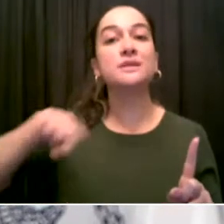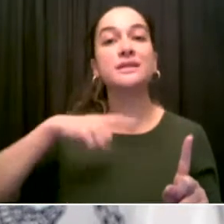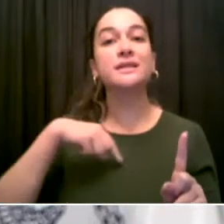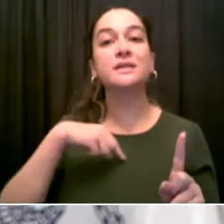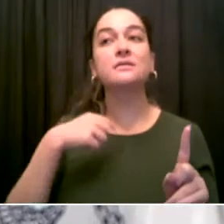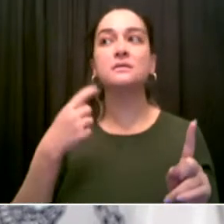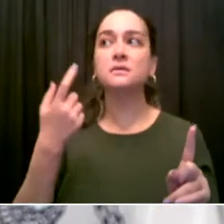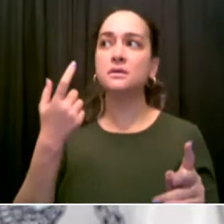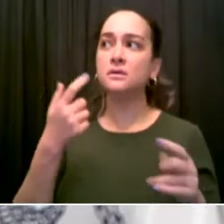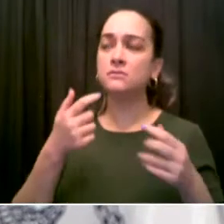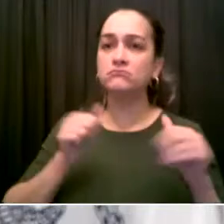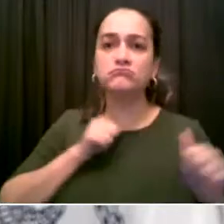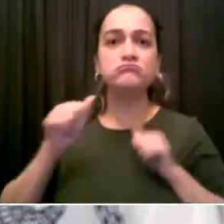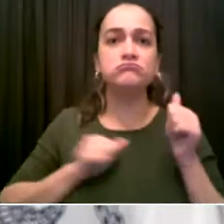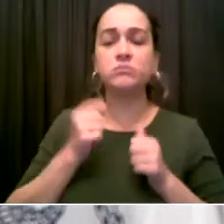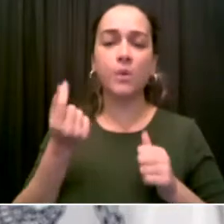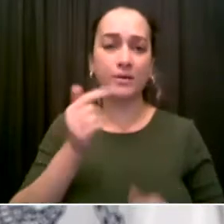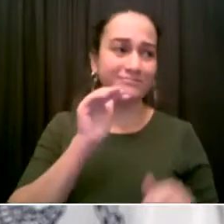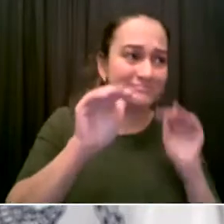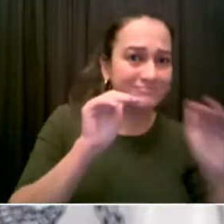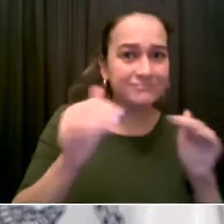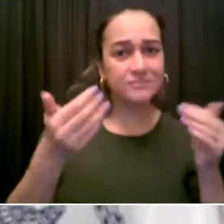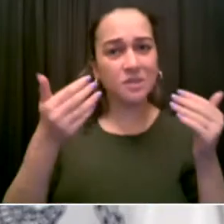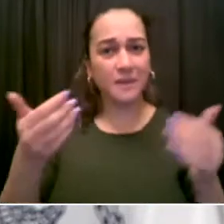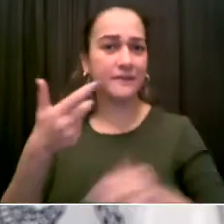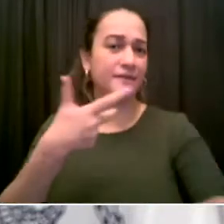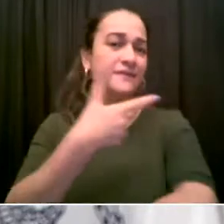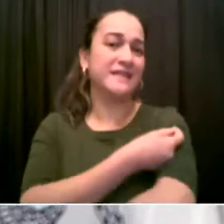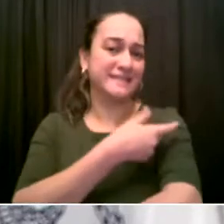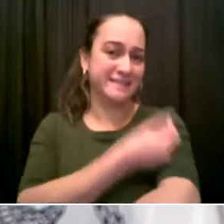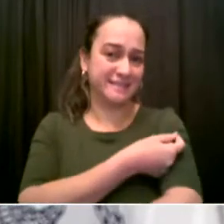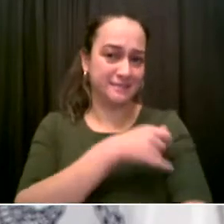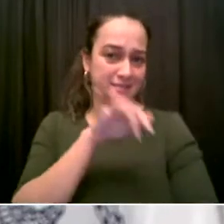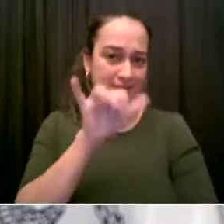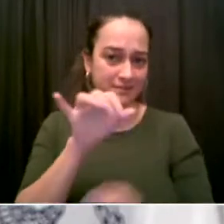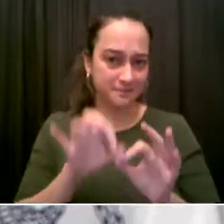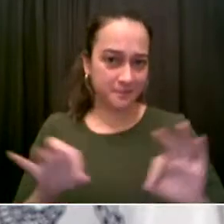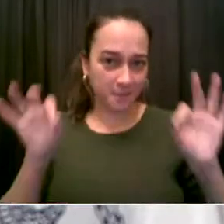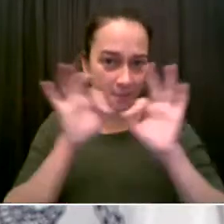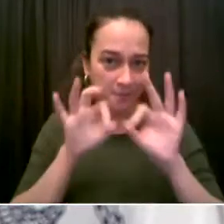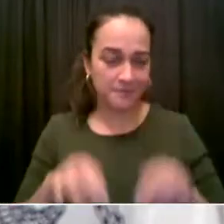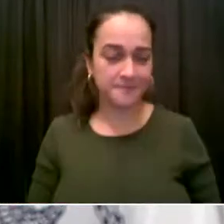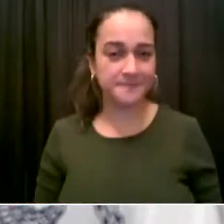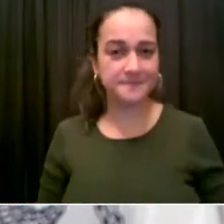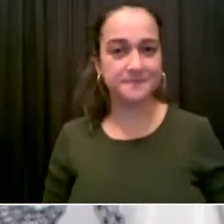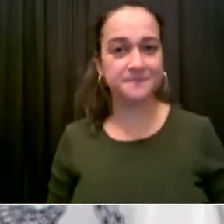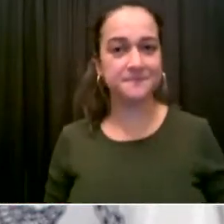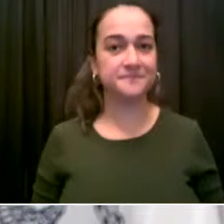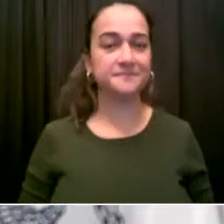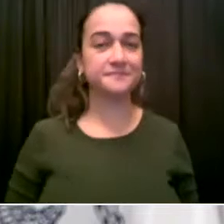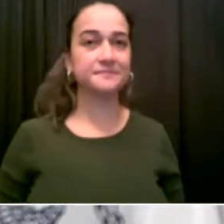LASTING AND REACHES EVERYONE THE NEXT QUESTION GOES TO